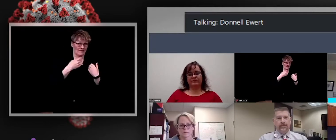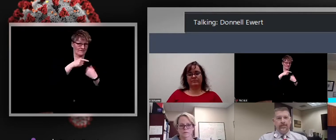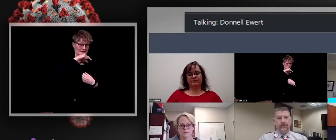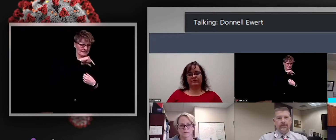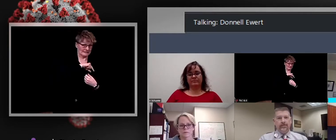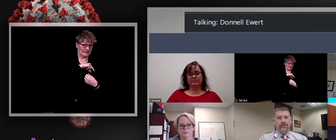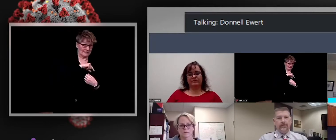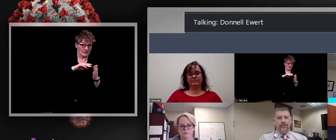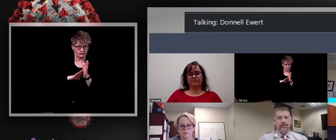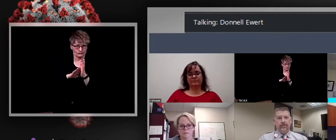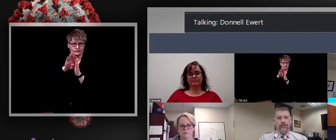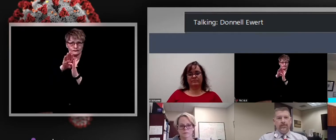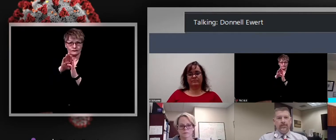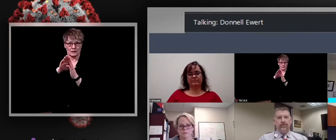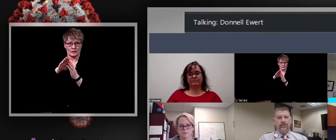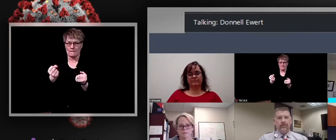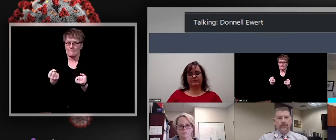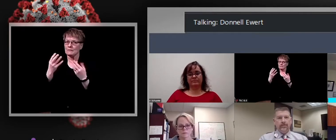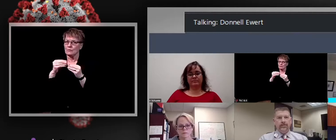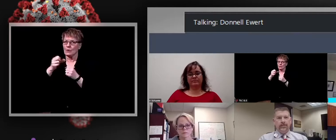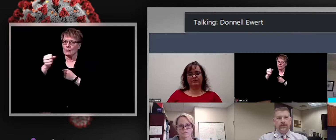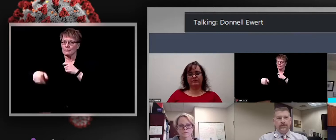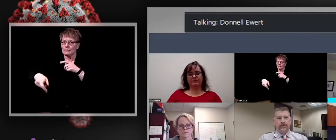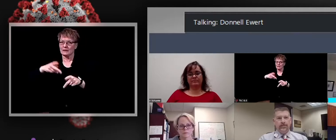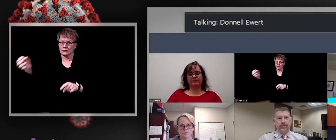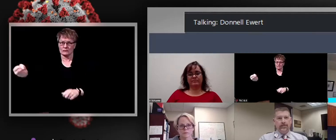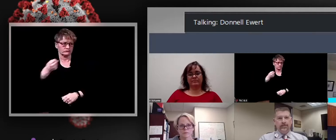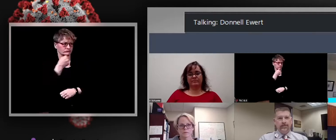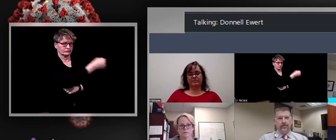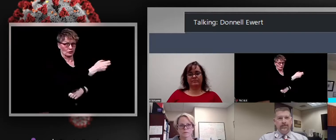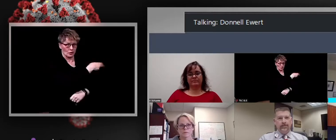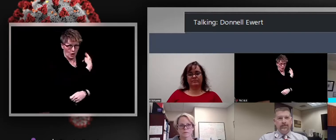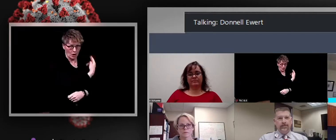And then, you start seeing that high number of deaths. We have been reporting deaths nearly